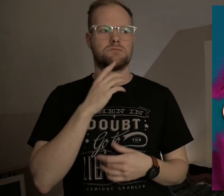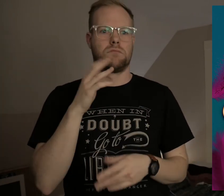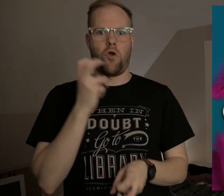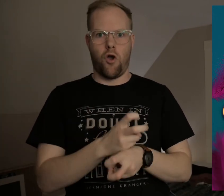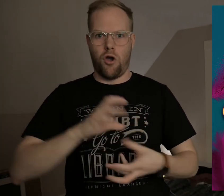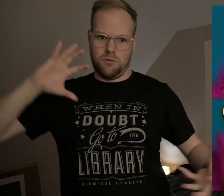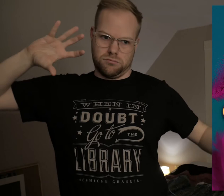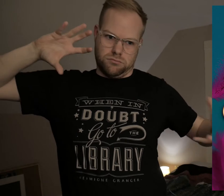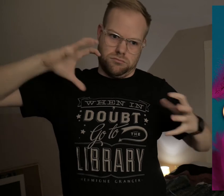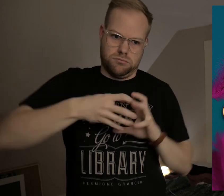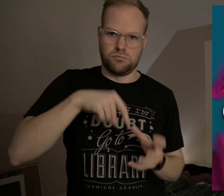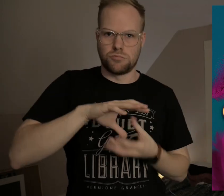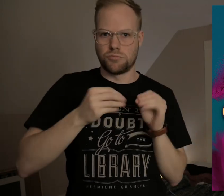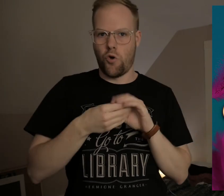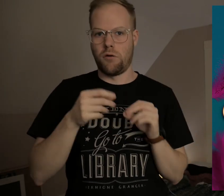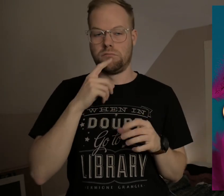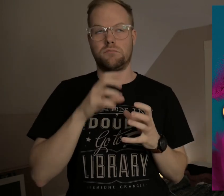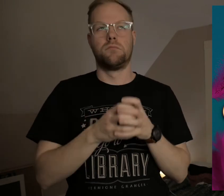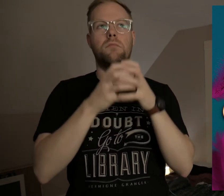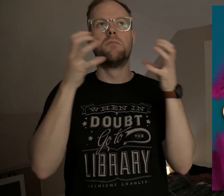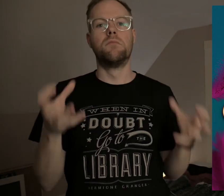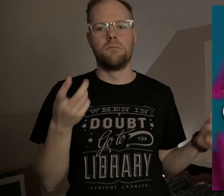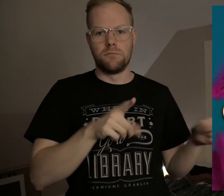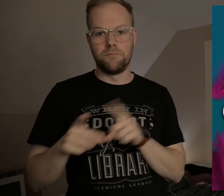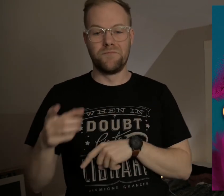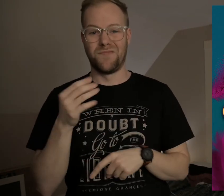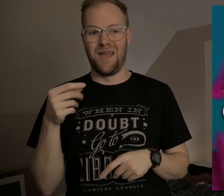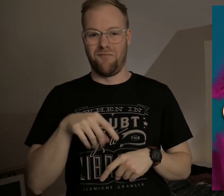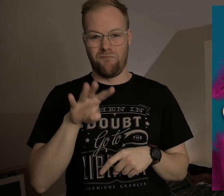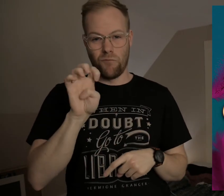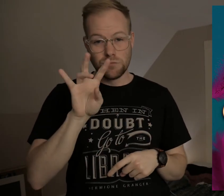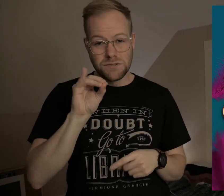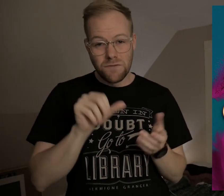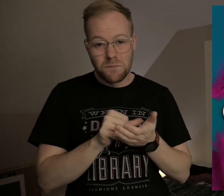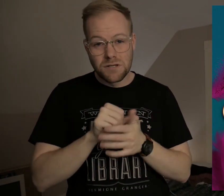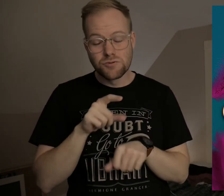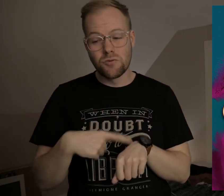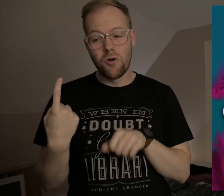It’s hard to condense this story because there’s so much happening, and it’s 470 pages long.